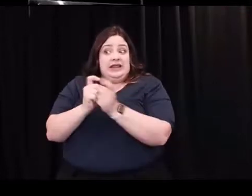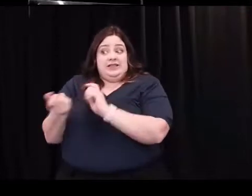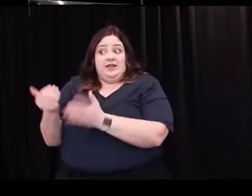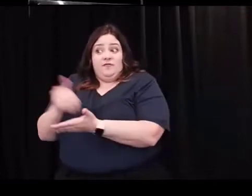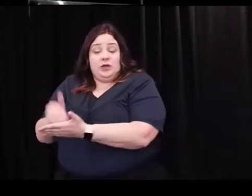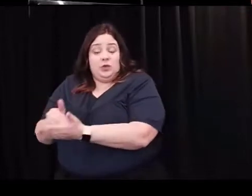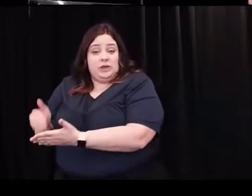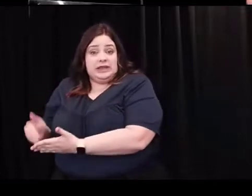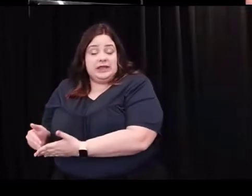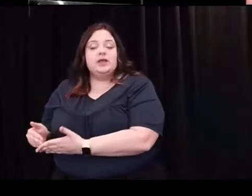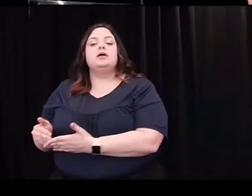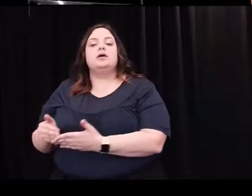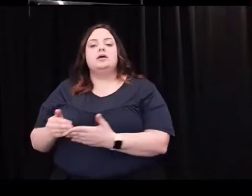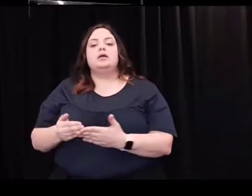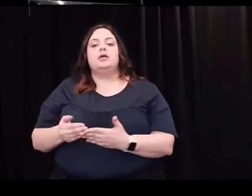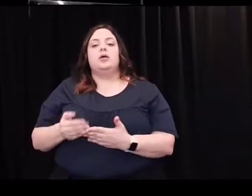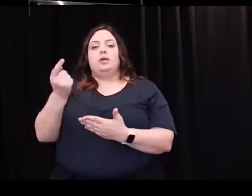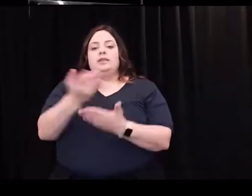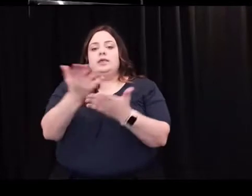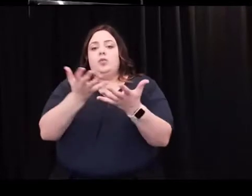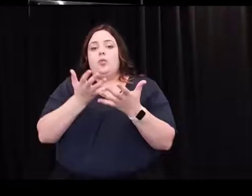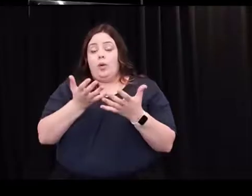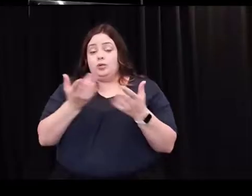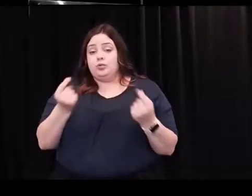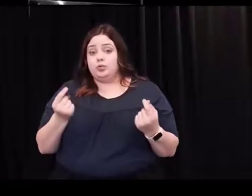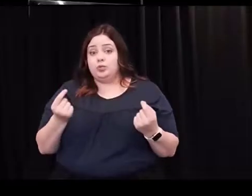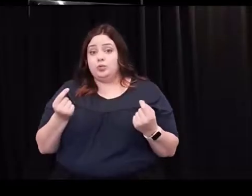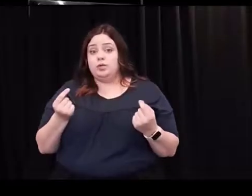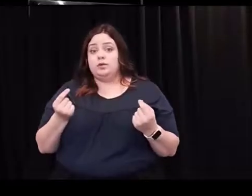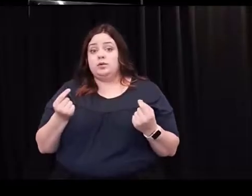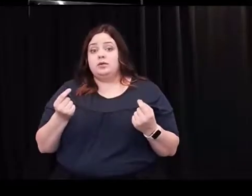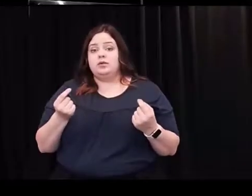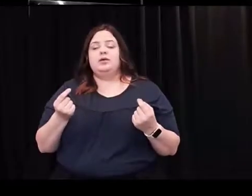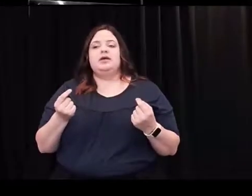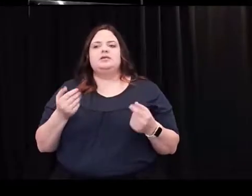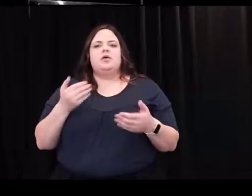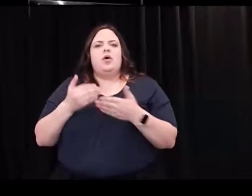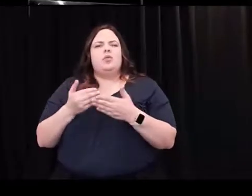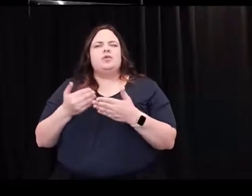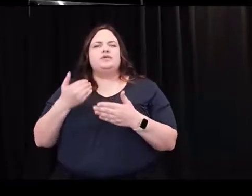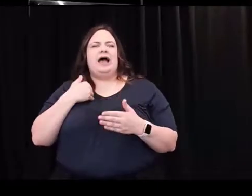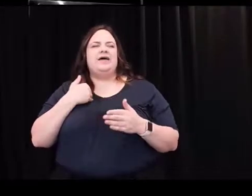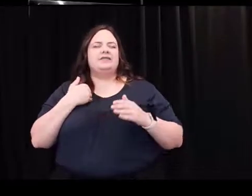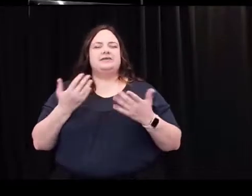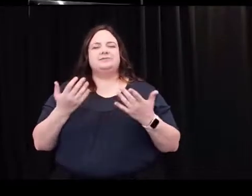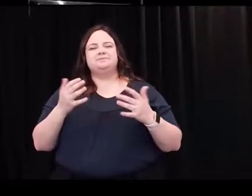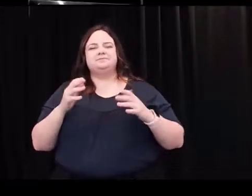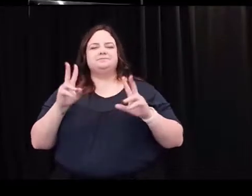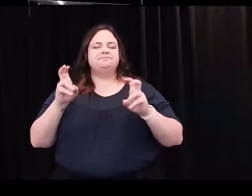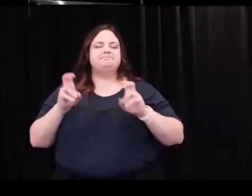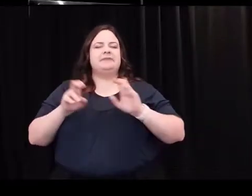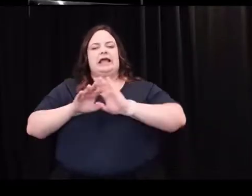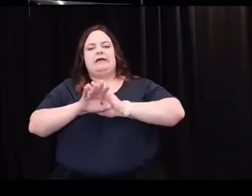want to do is provide the ability to almost have a video player type experience where you can stop